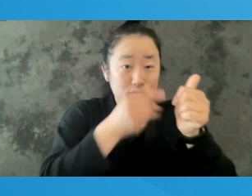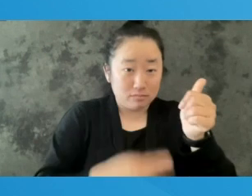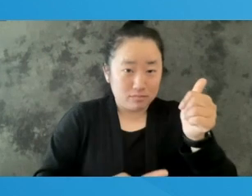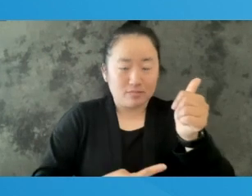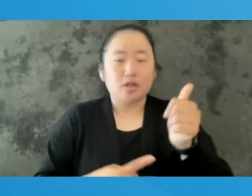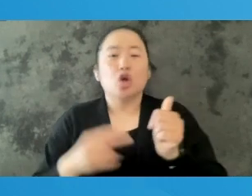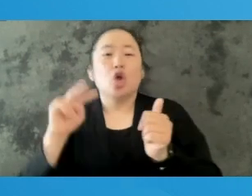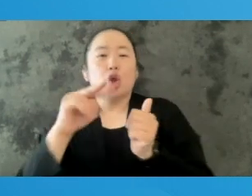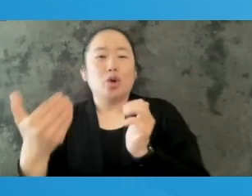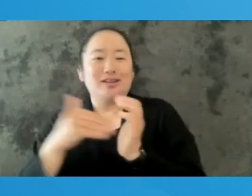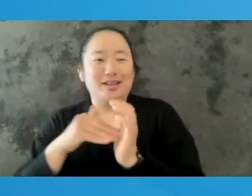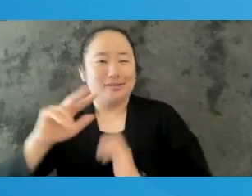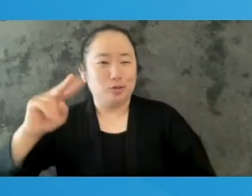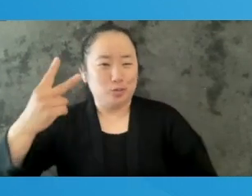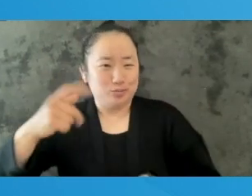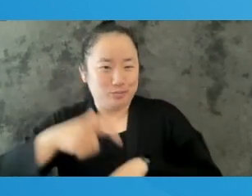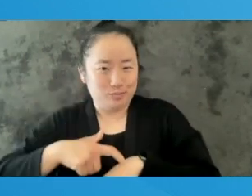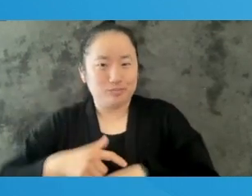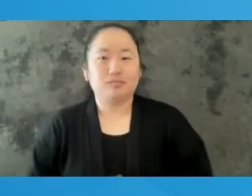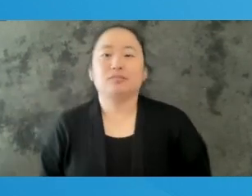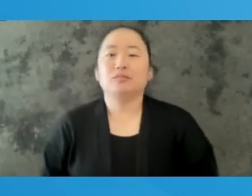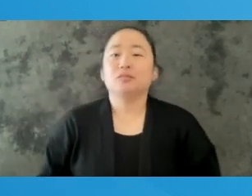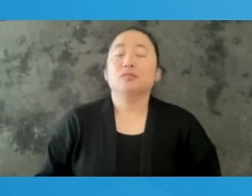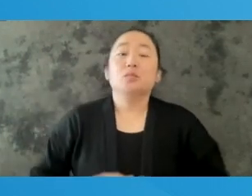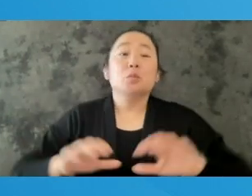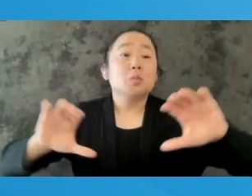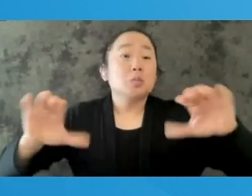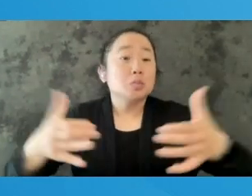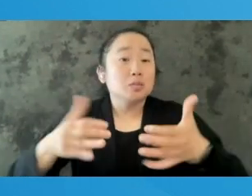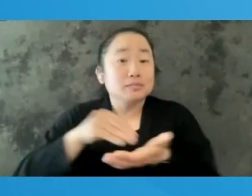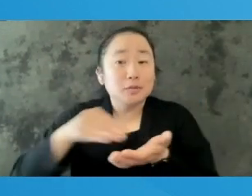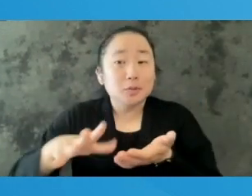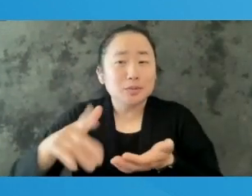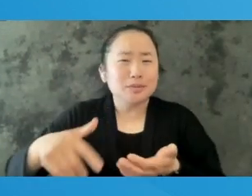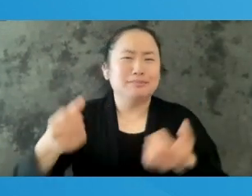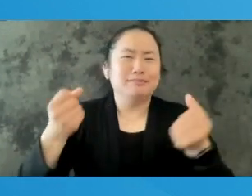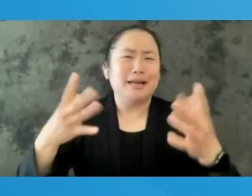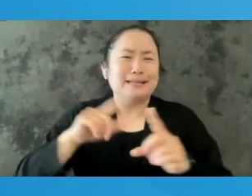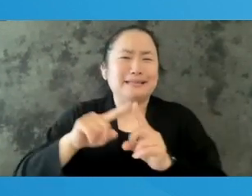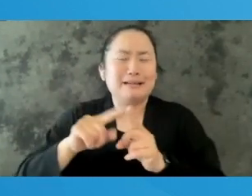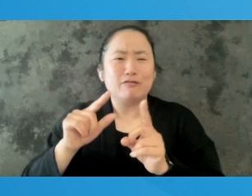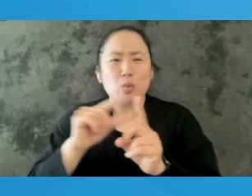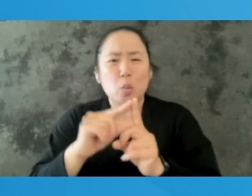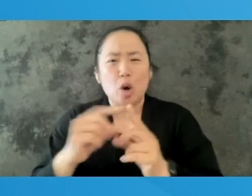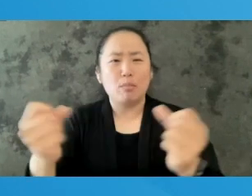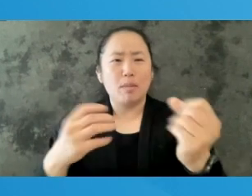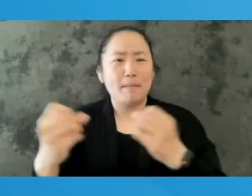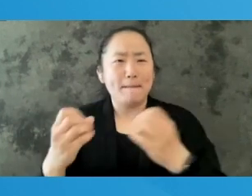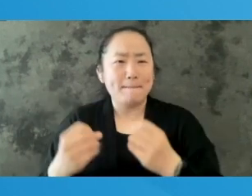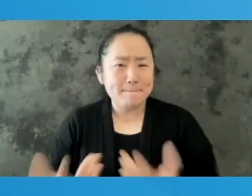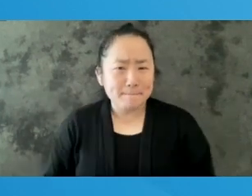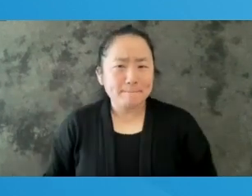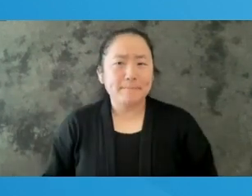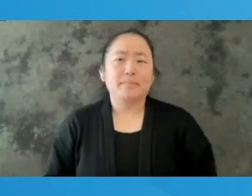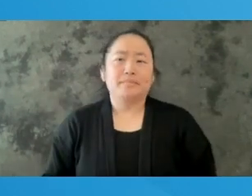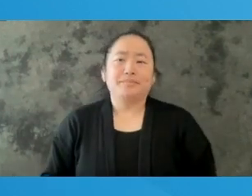And with a group of students, you can have many, many words to describe an artwork.